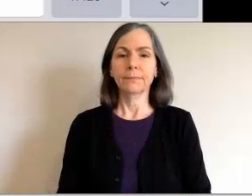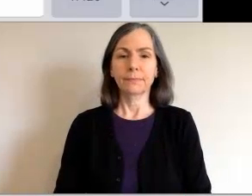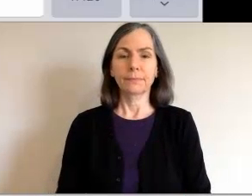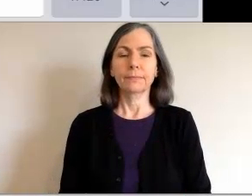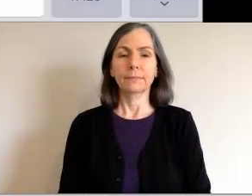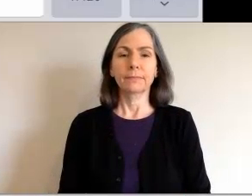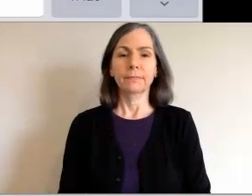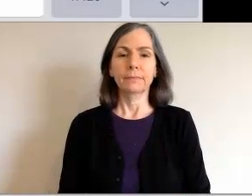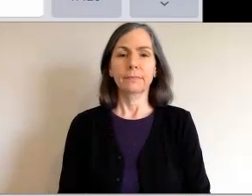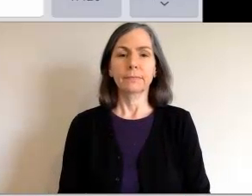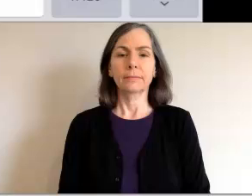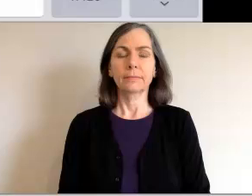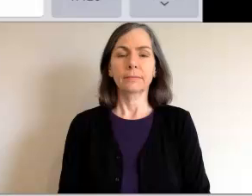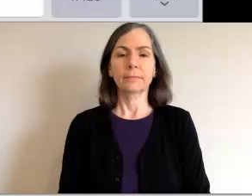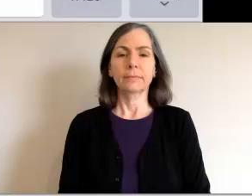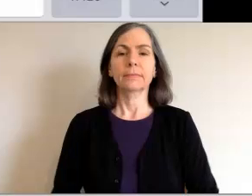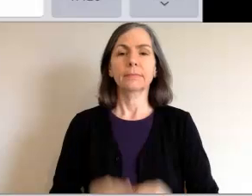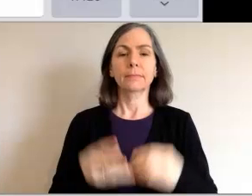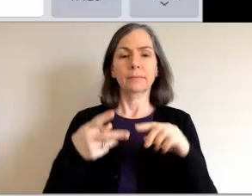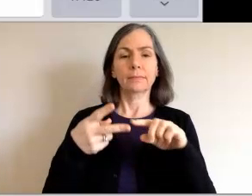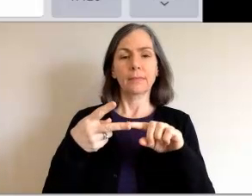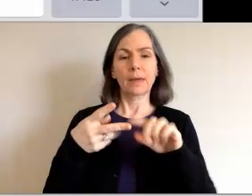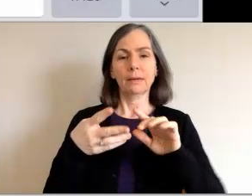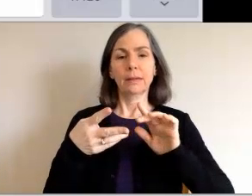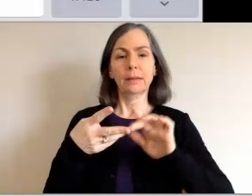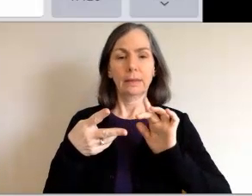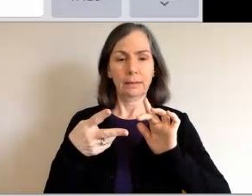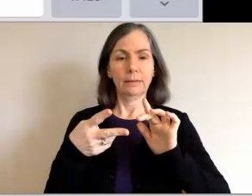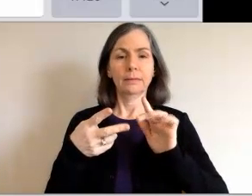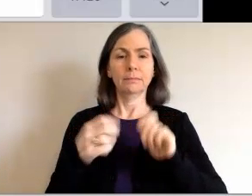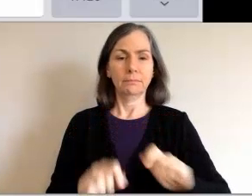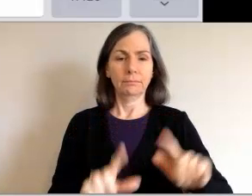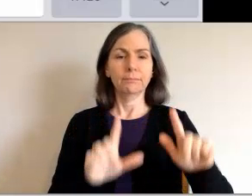So we're going to click on that first option.